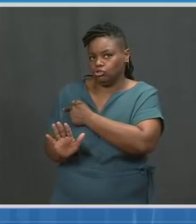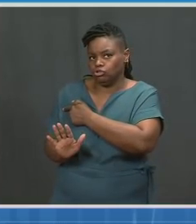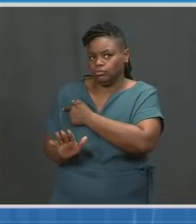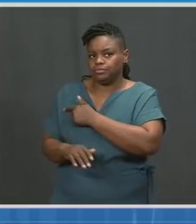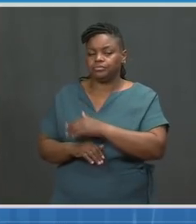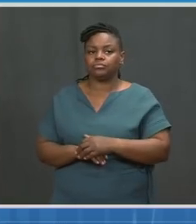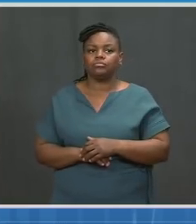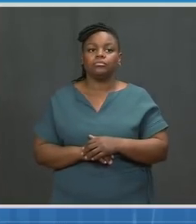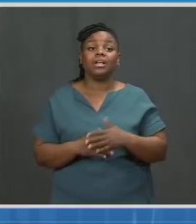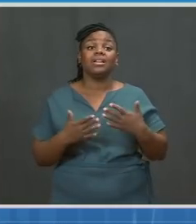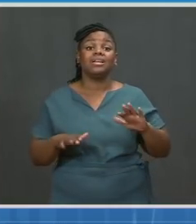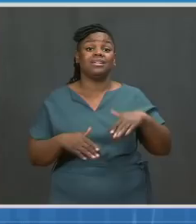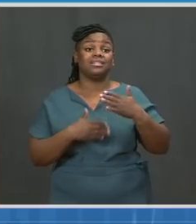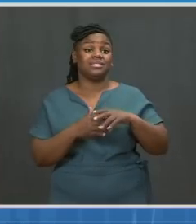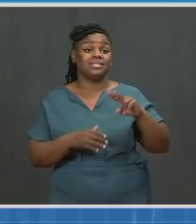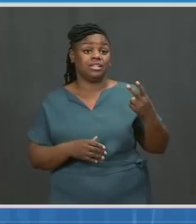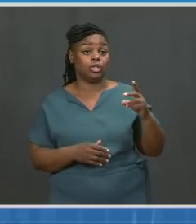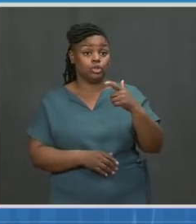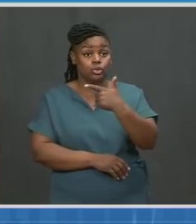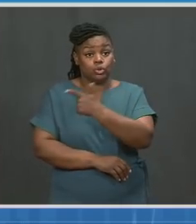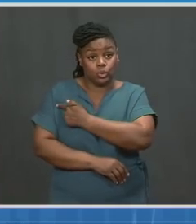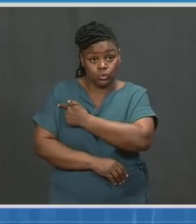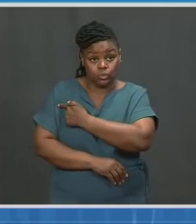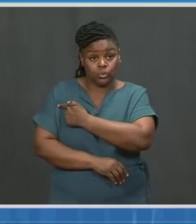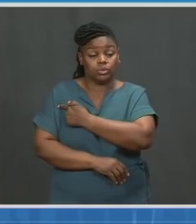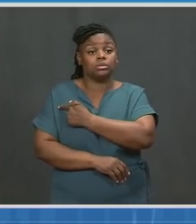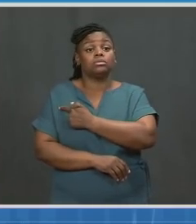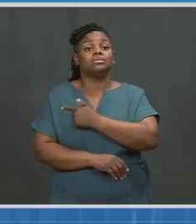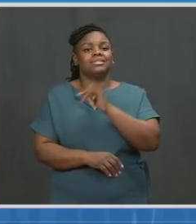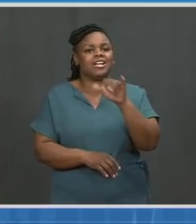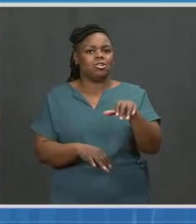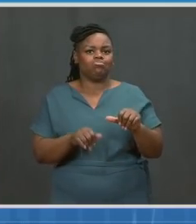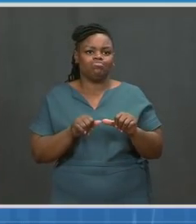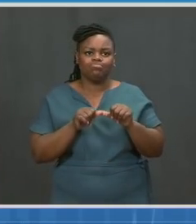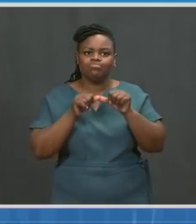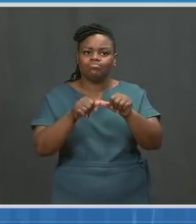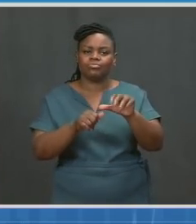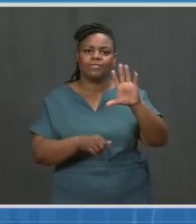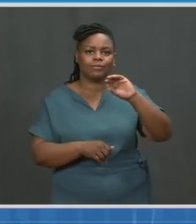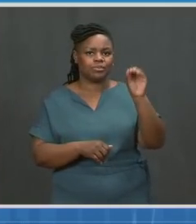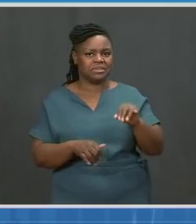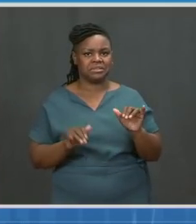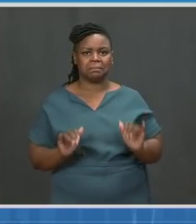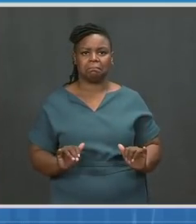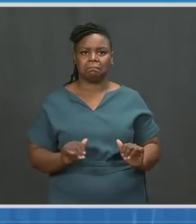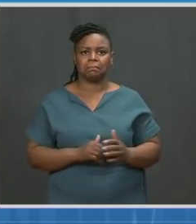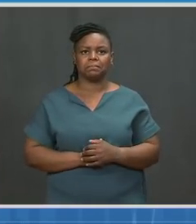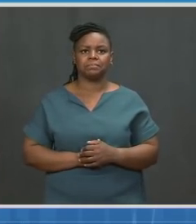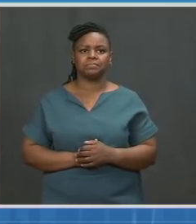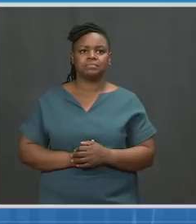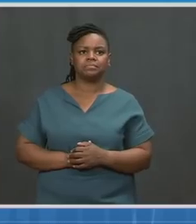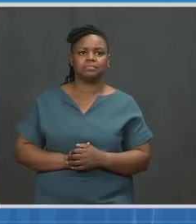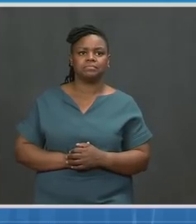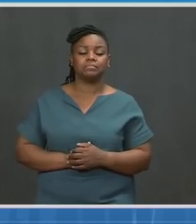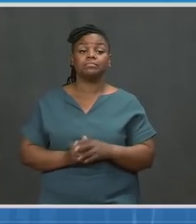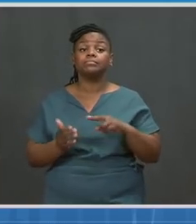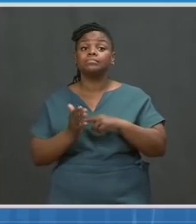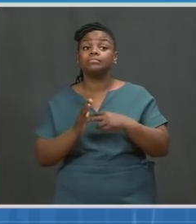and that stayed at approximately 50 percent. This was under the condition where 75 percent of the cases